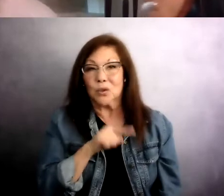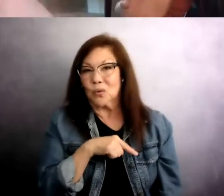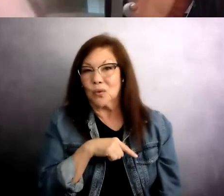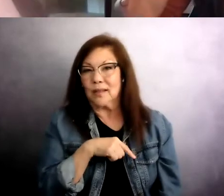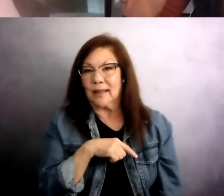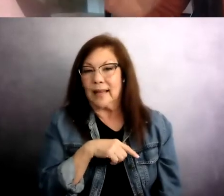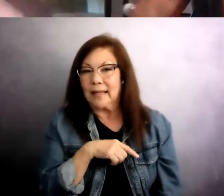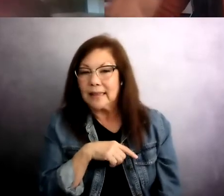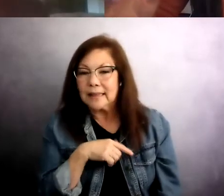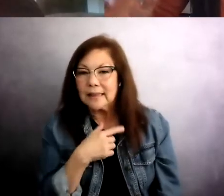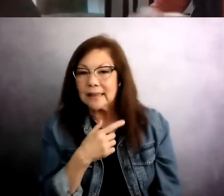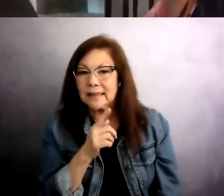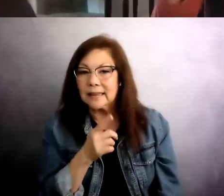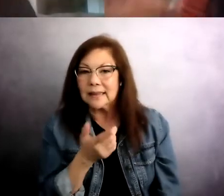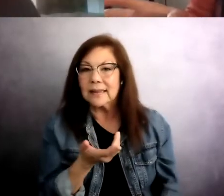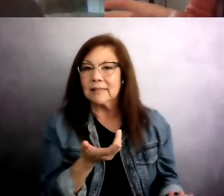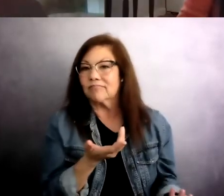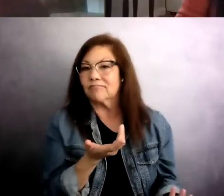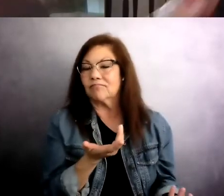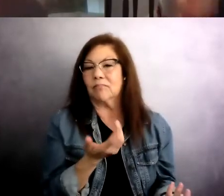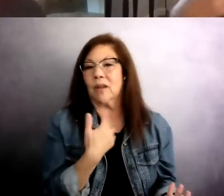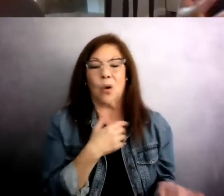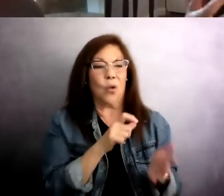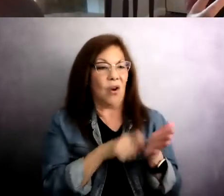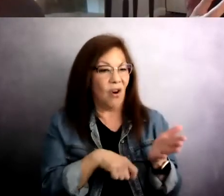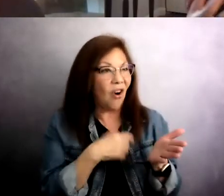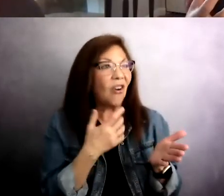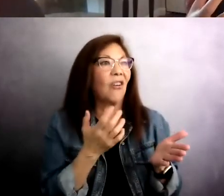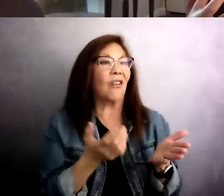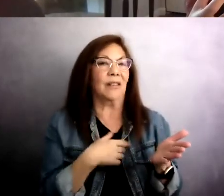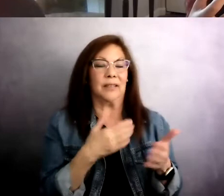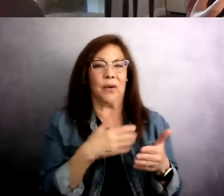All the articles, they kept ending up on articles